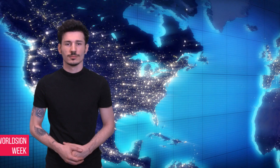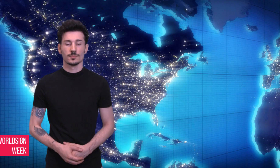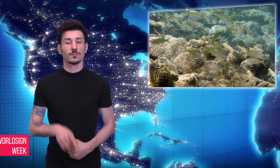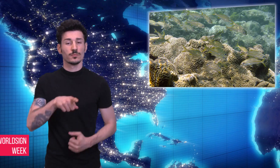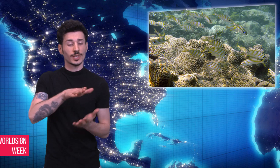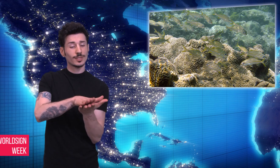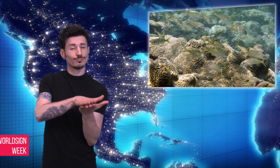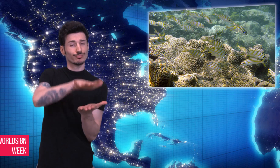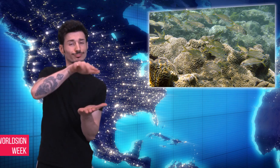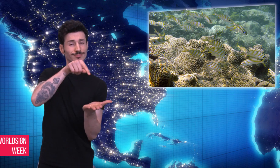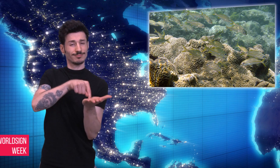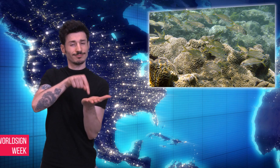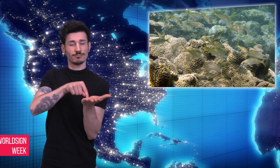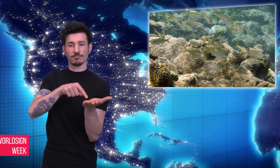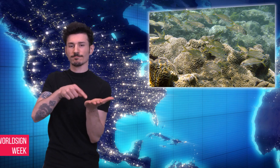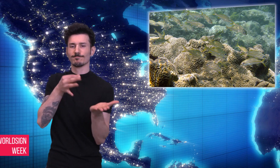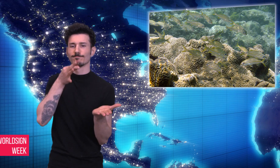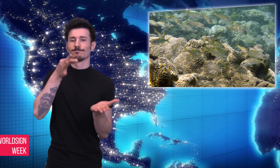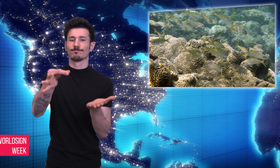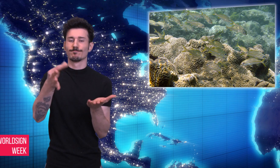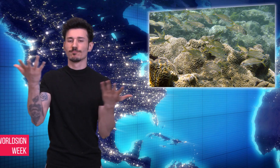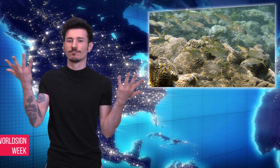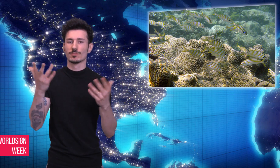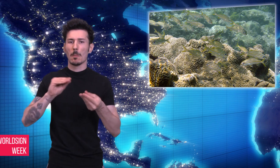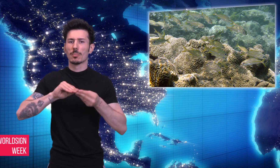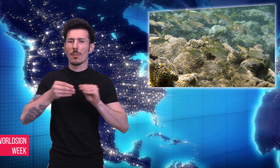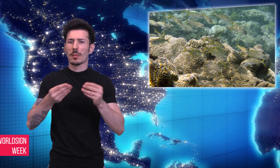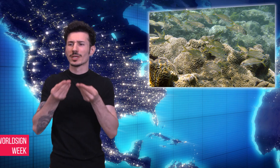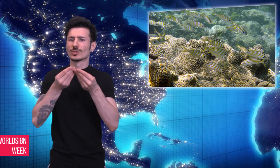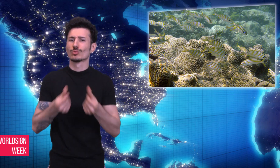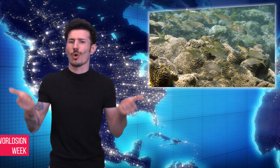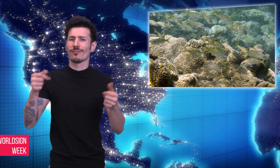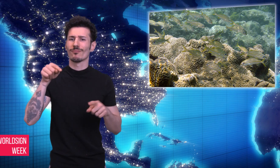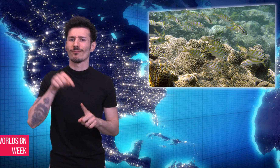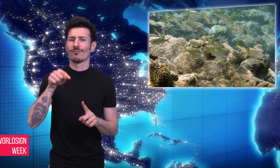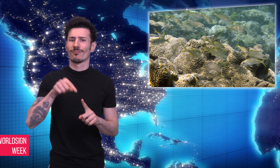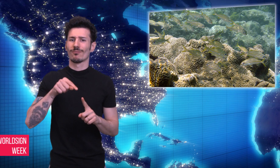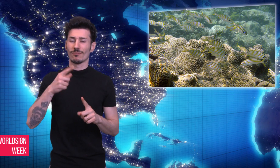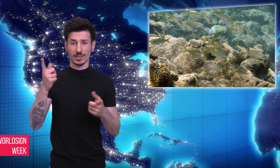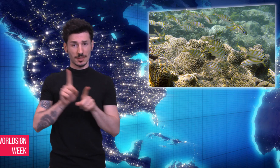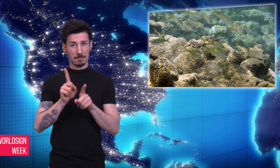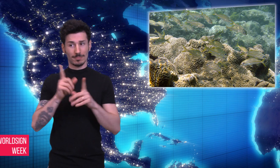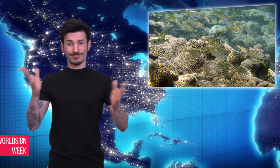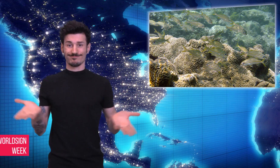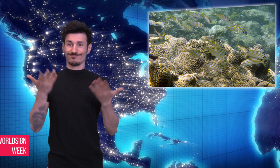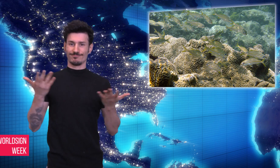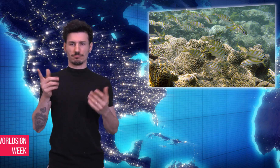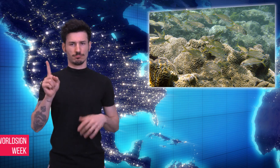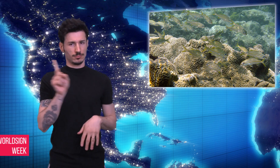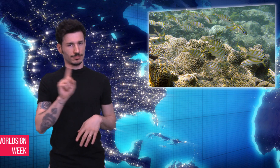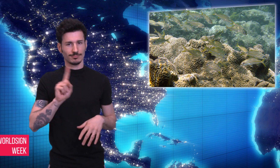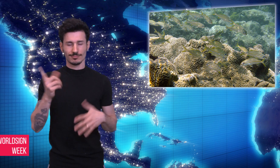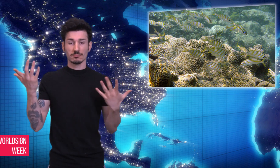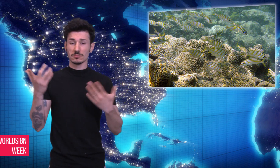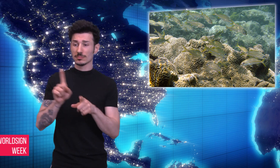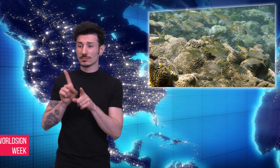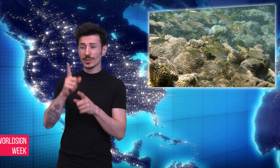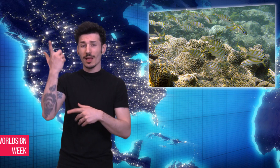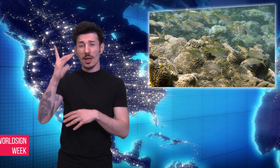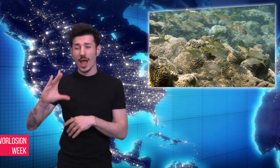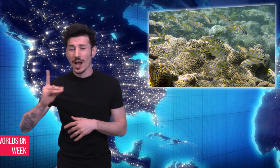The report cautioned that its findings are not simply about saving